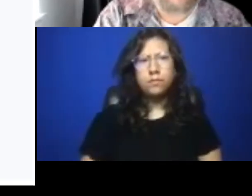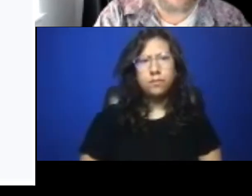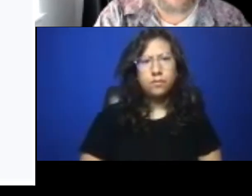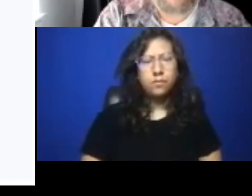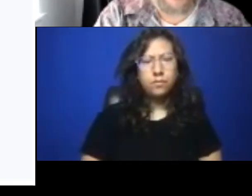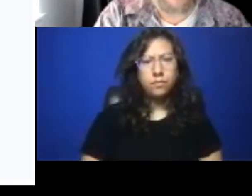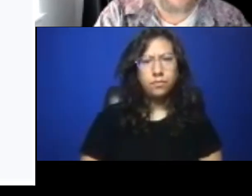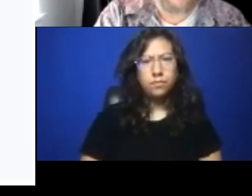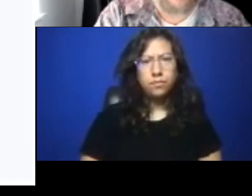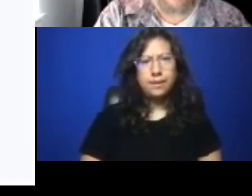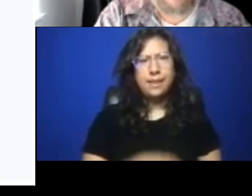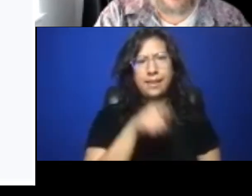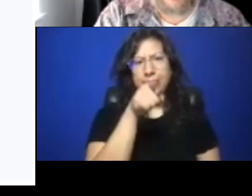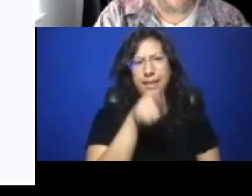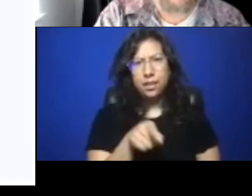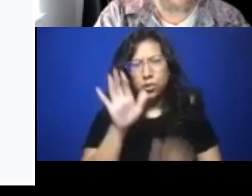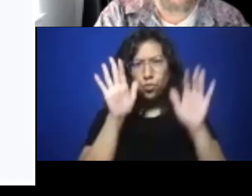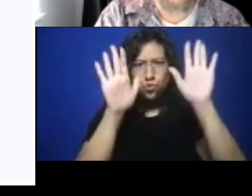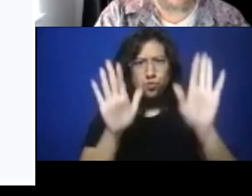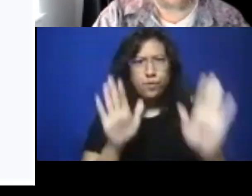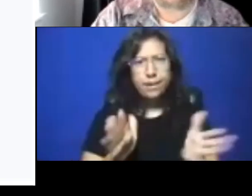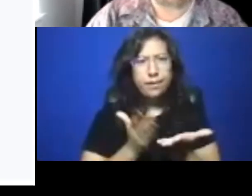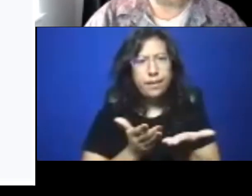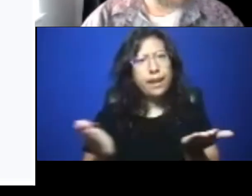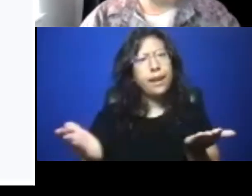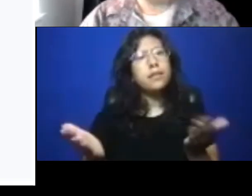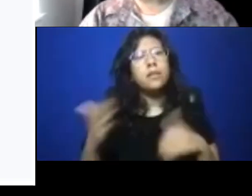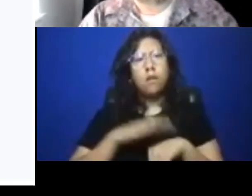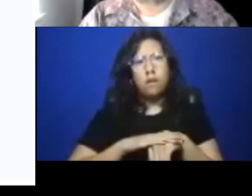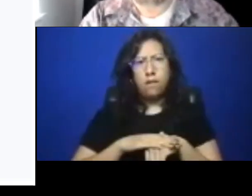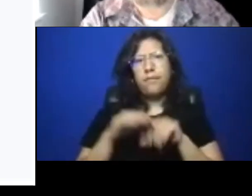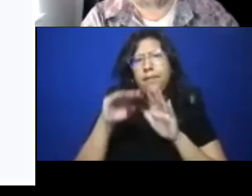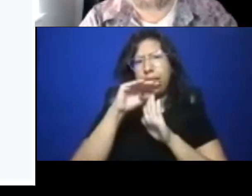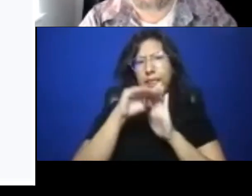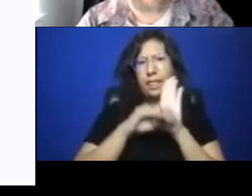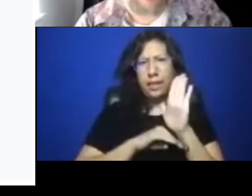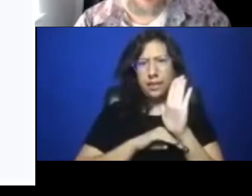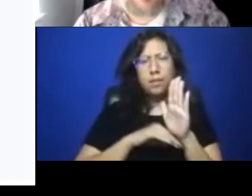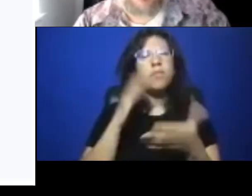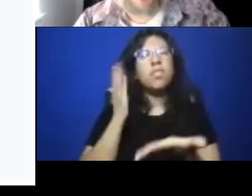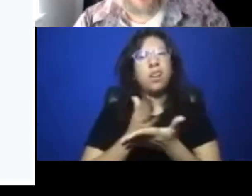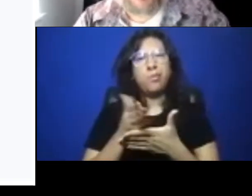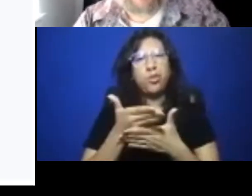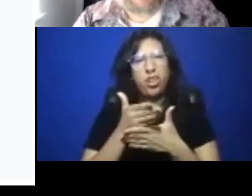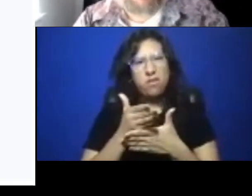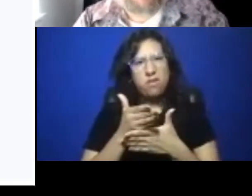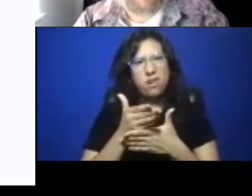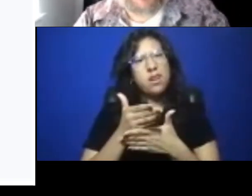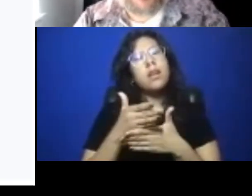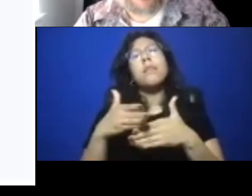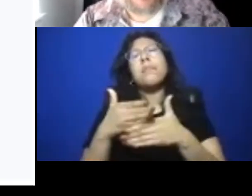So these are great things that are on the list. Let me stop sharing this and let me share a couple of ideas